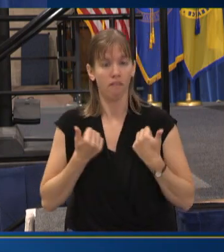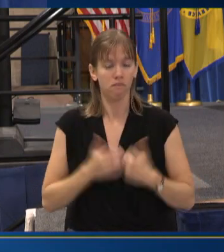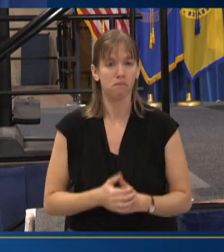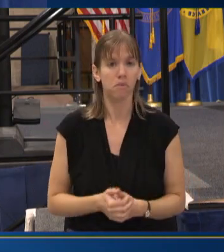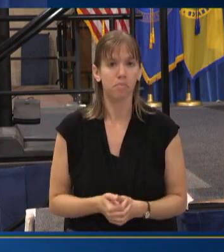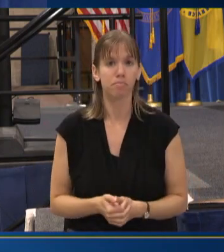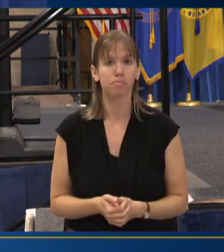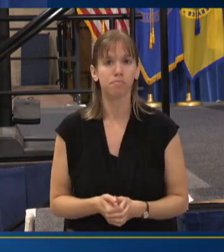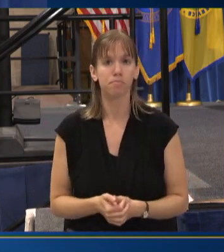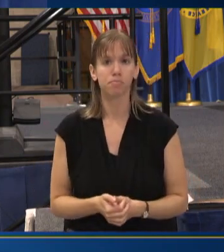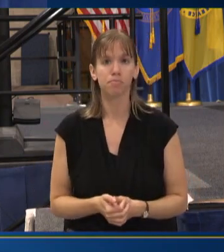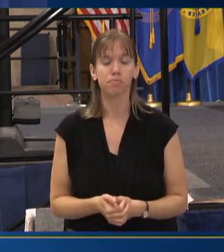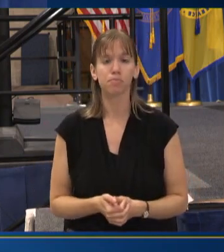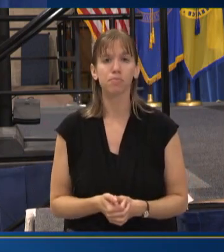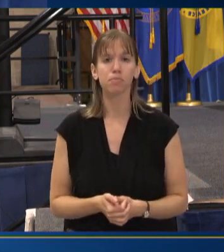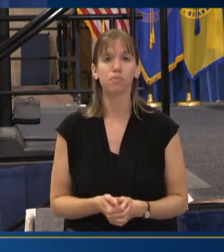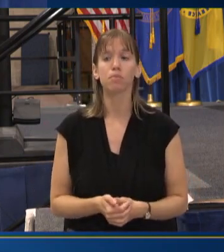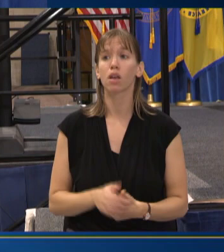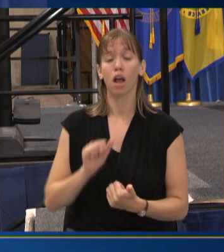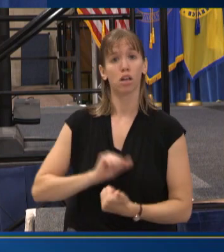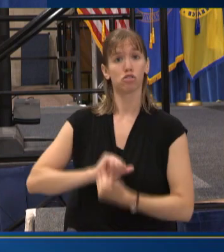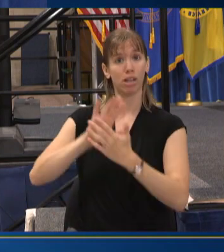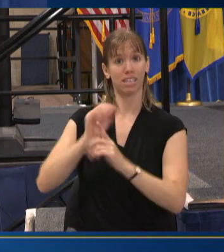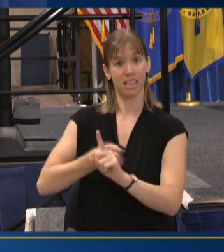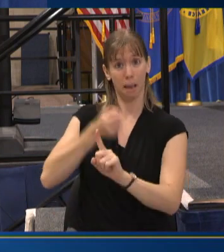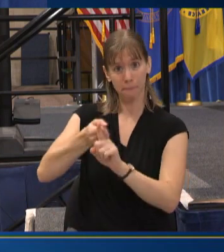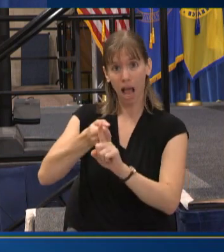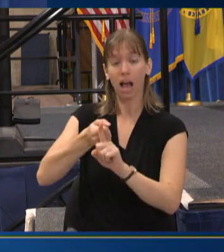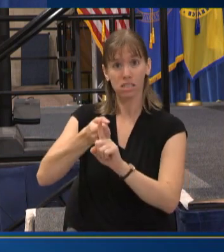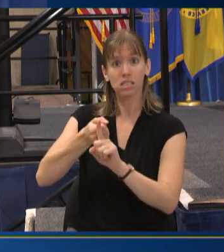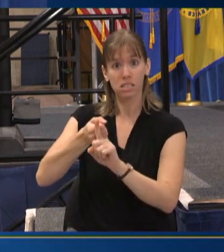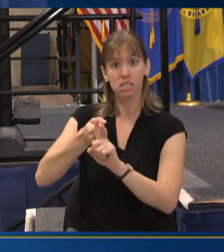Addressing the impacts of climate change on health and health equity is a priority